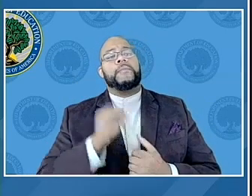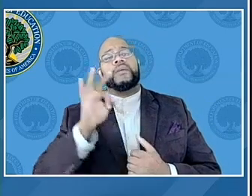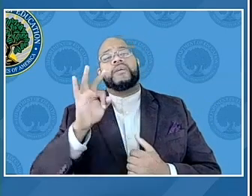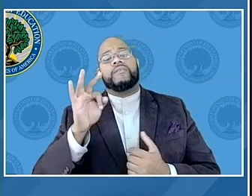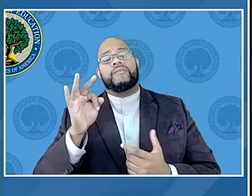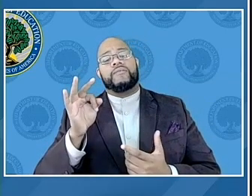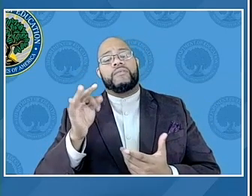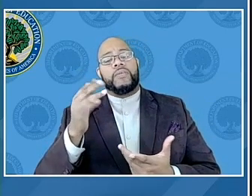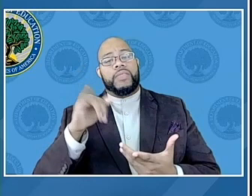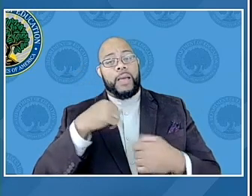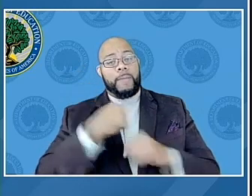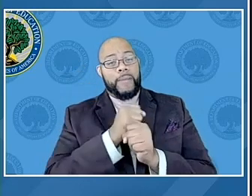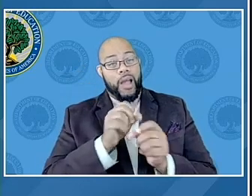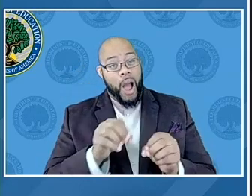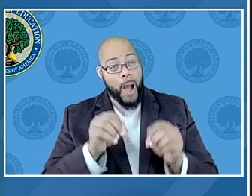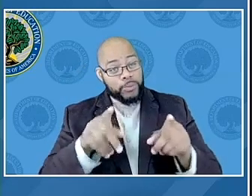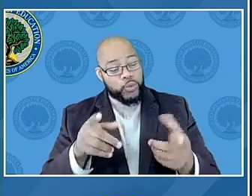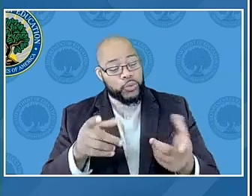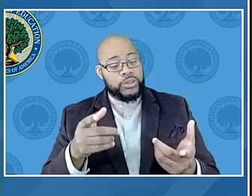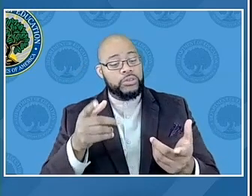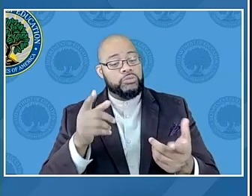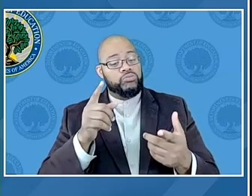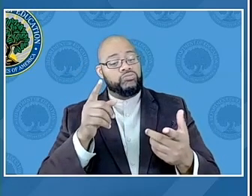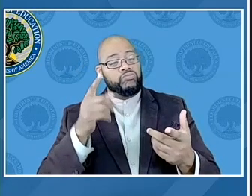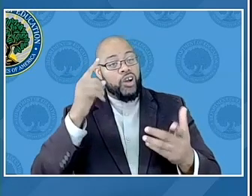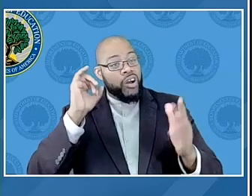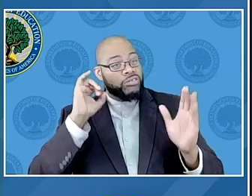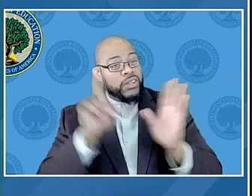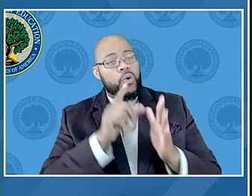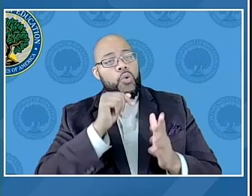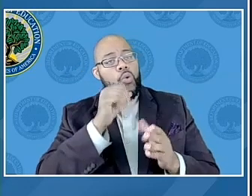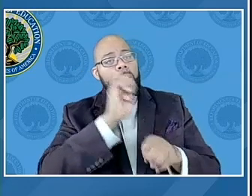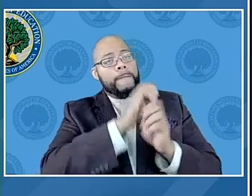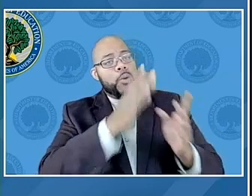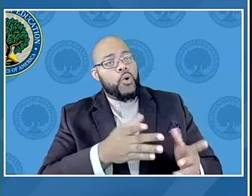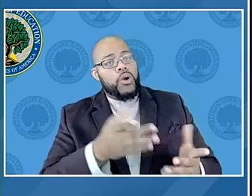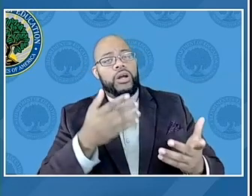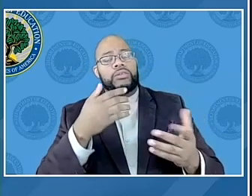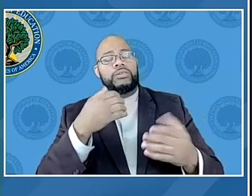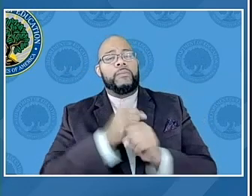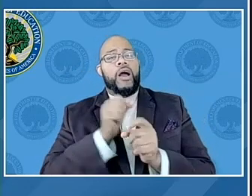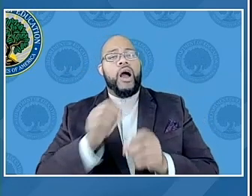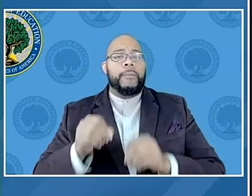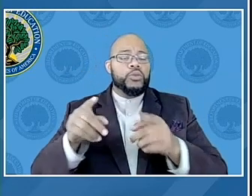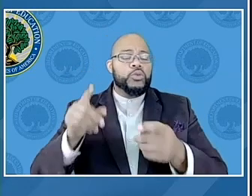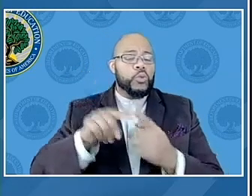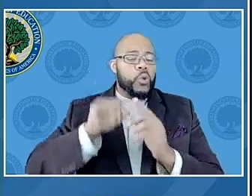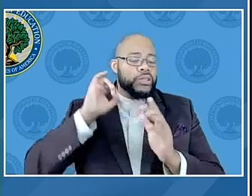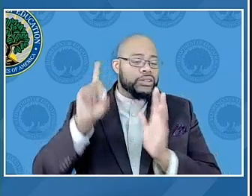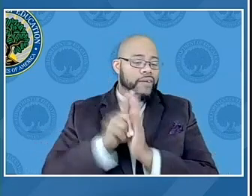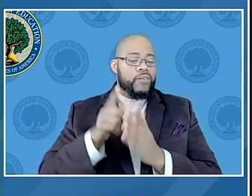opportunity to identify who an employer is. It creates an opportunity to identify what someone's income is.